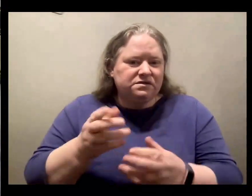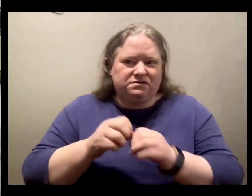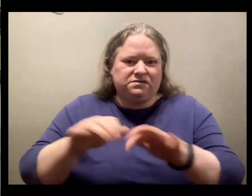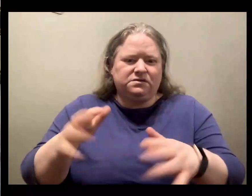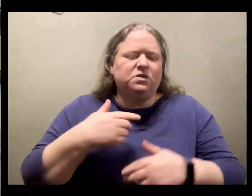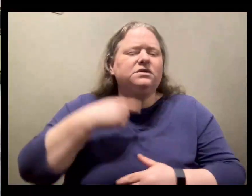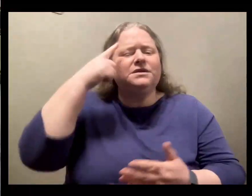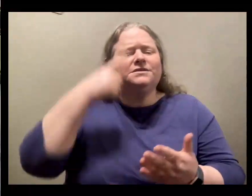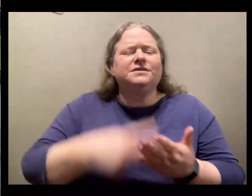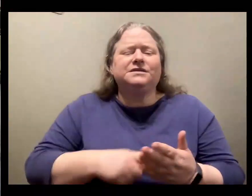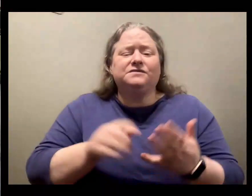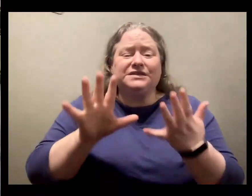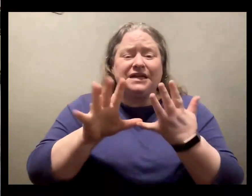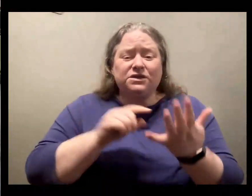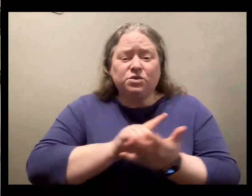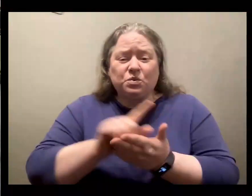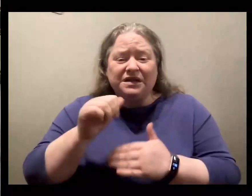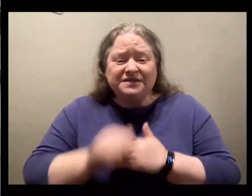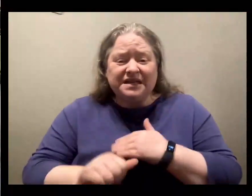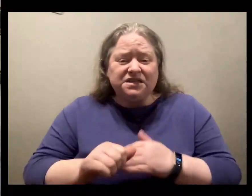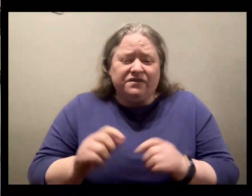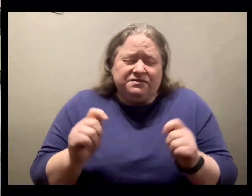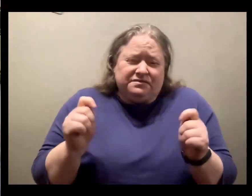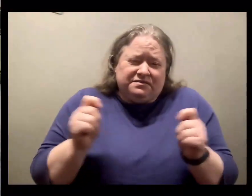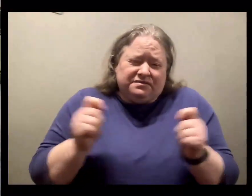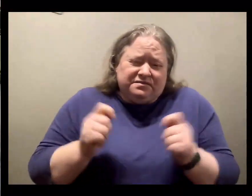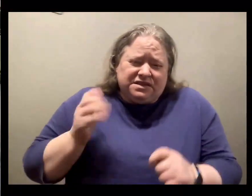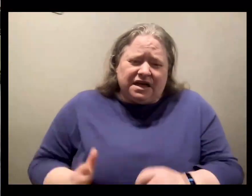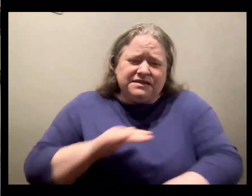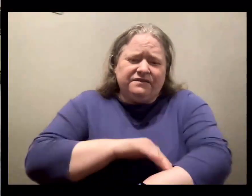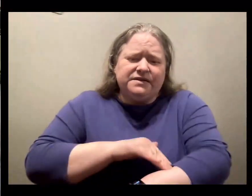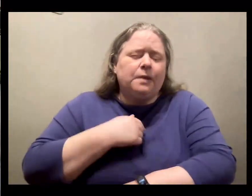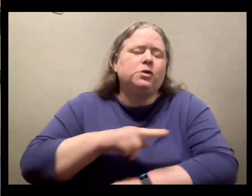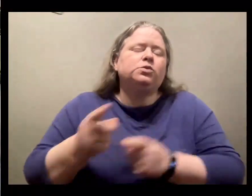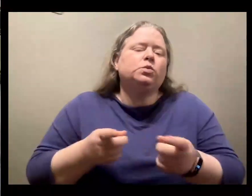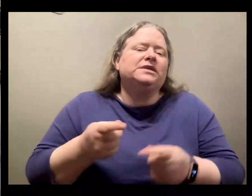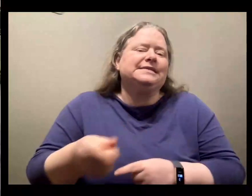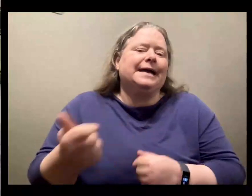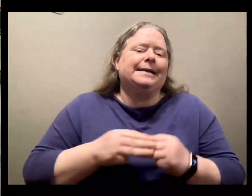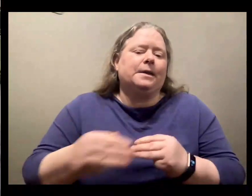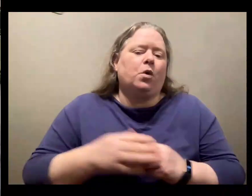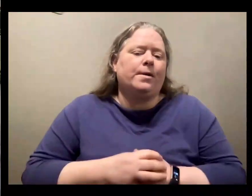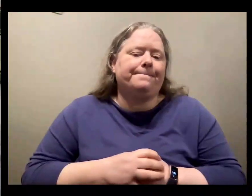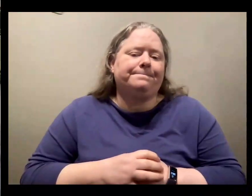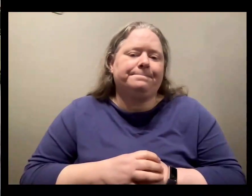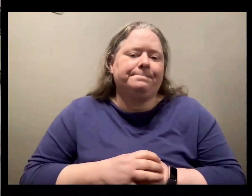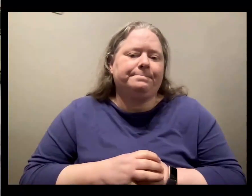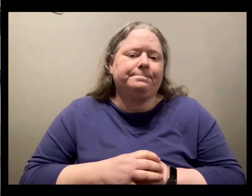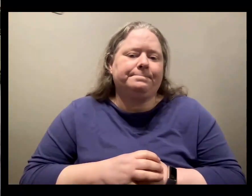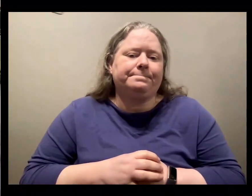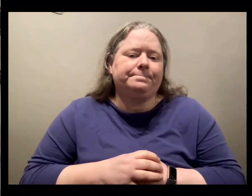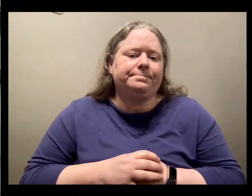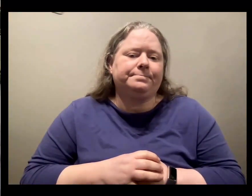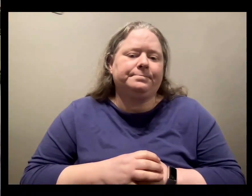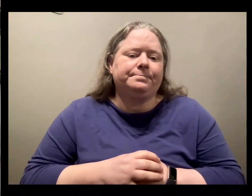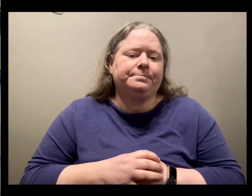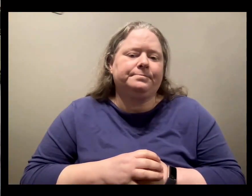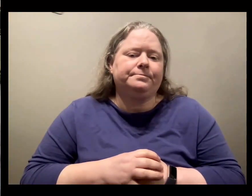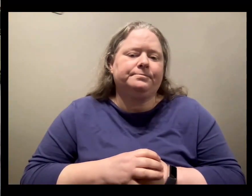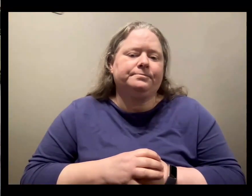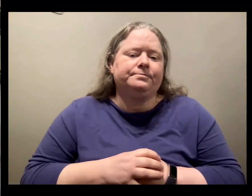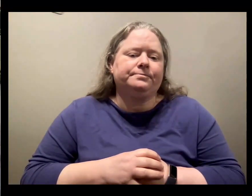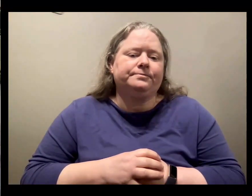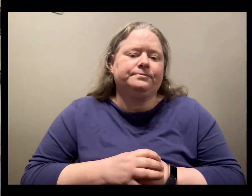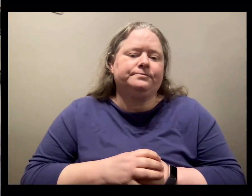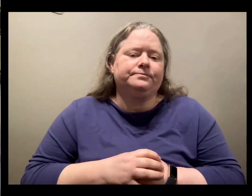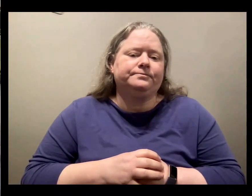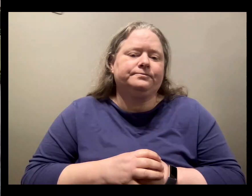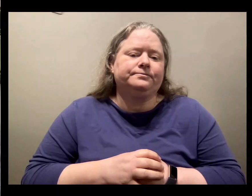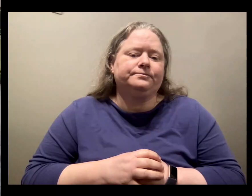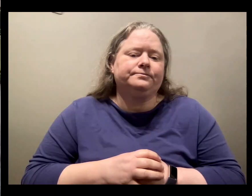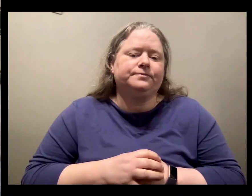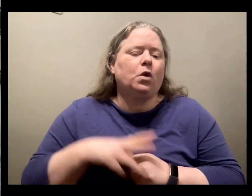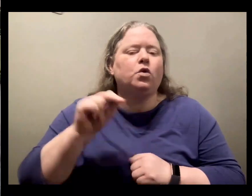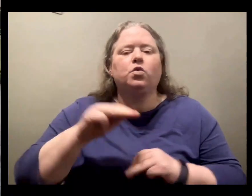so I just decided, after 10 to 12 days of horrendous side effects, that I’m not doing this anymore.